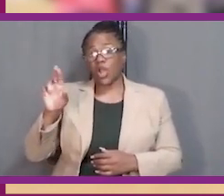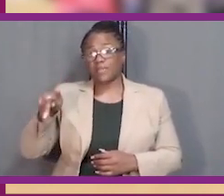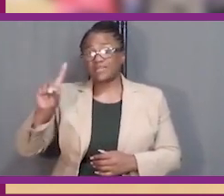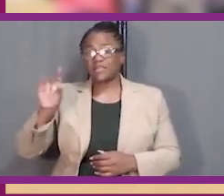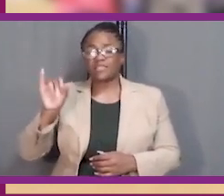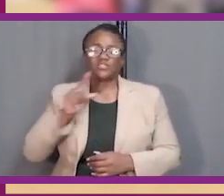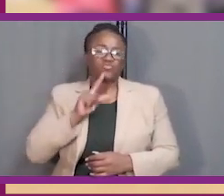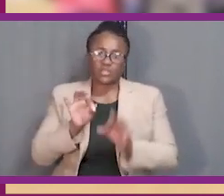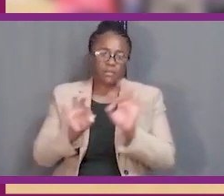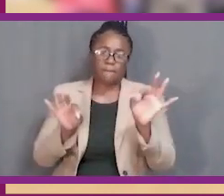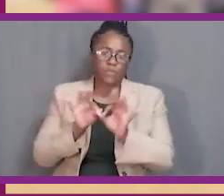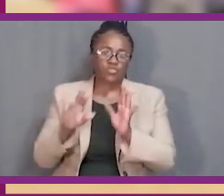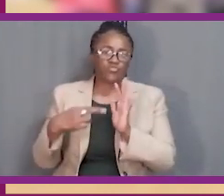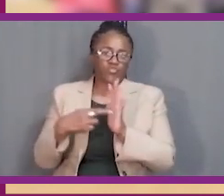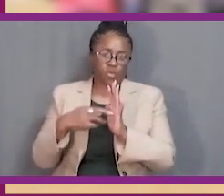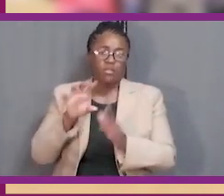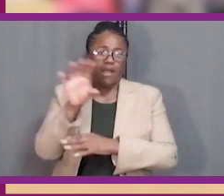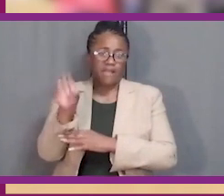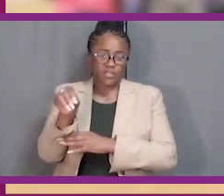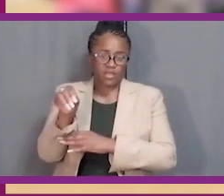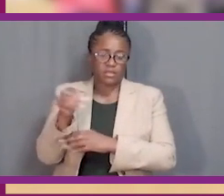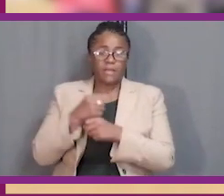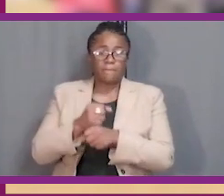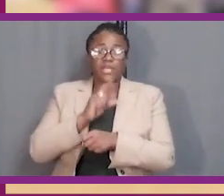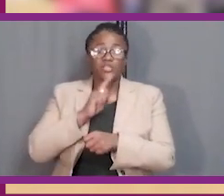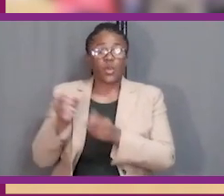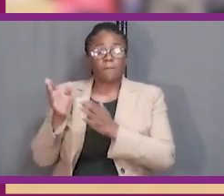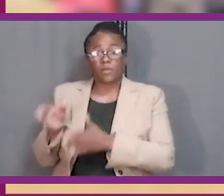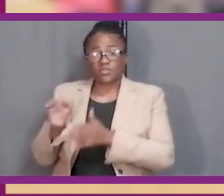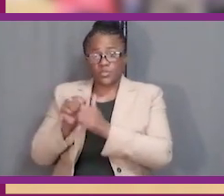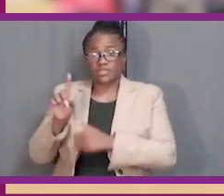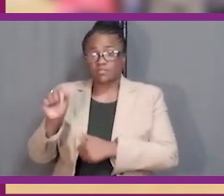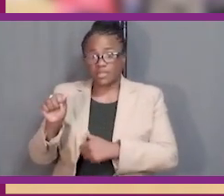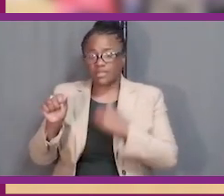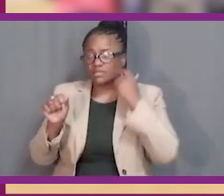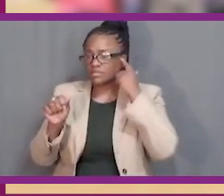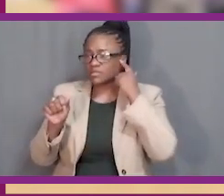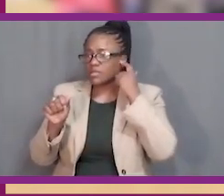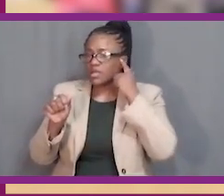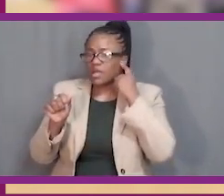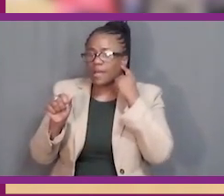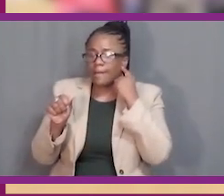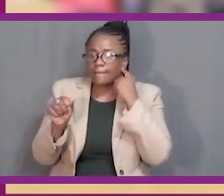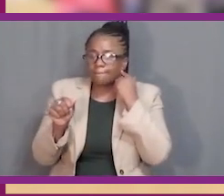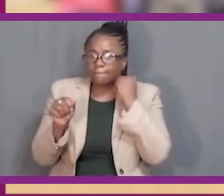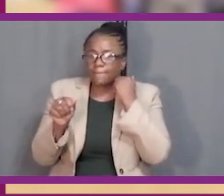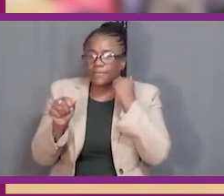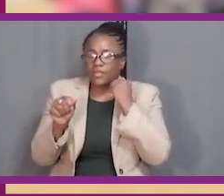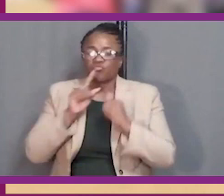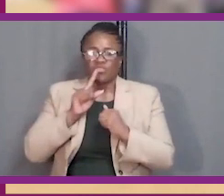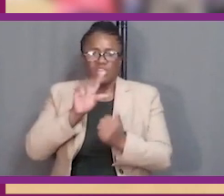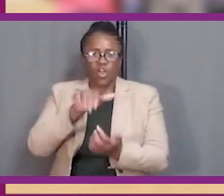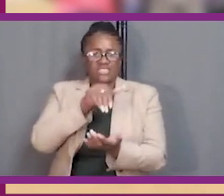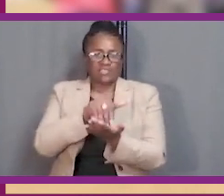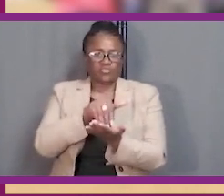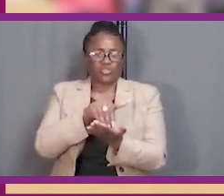are put at the center. In the past, persons with disabilities' issues were as an afterthought, but